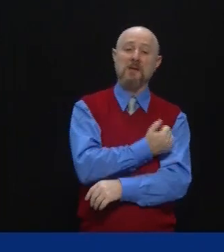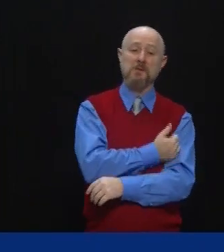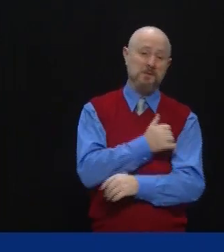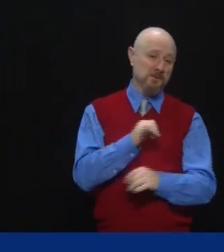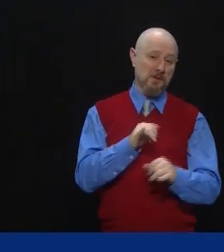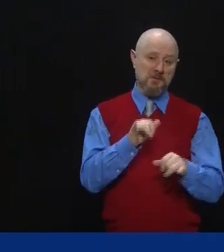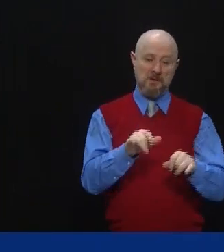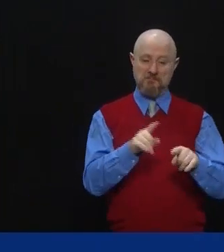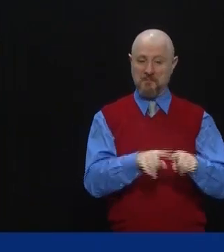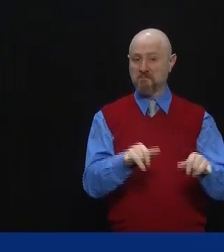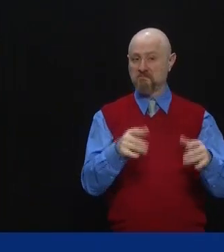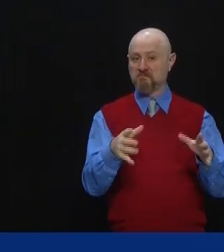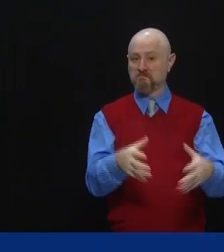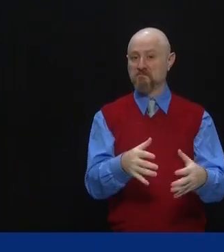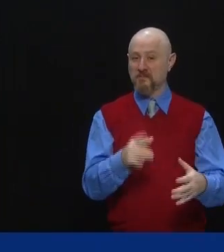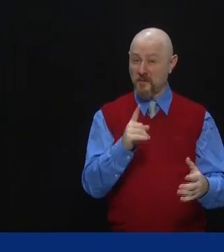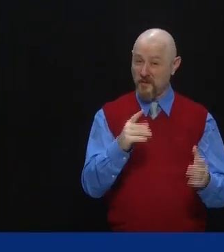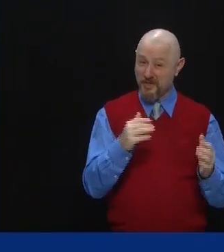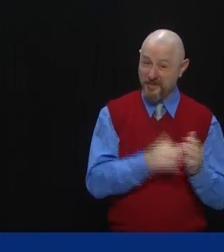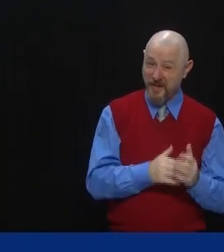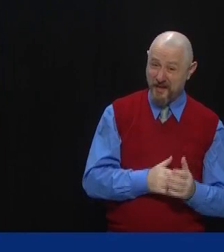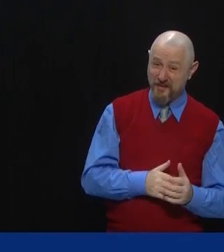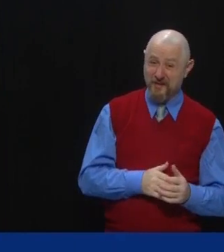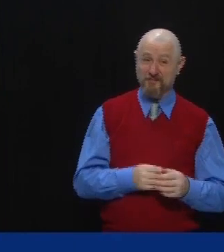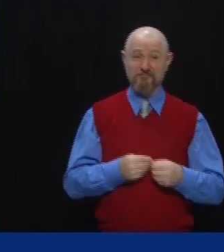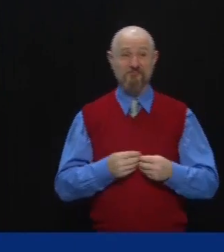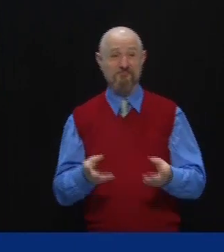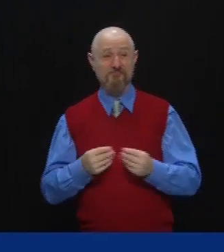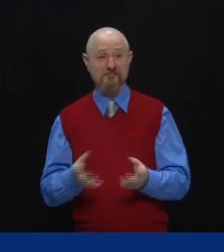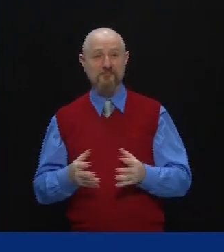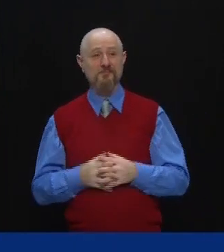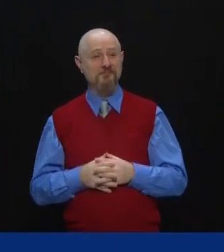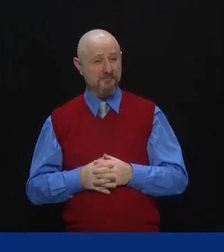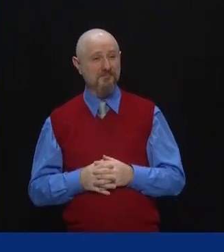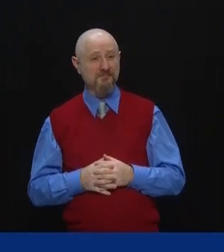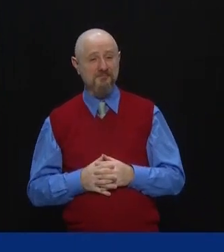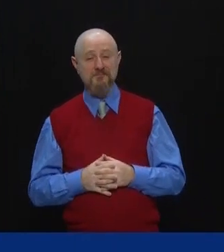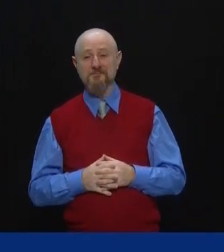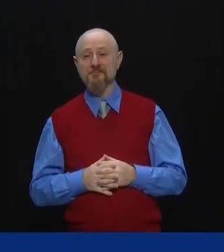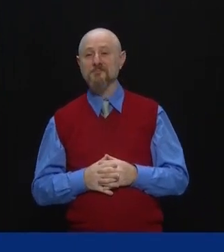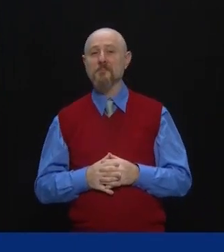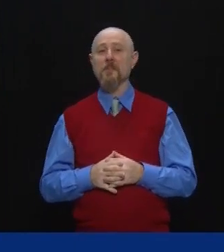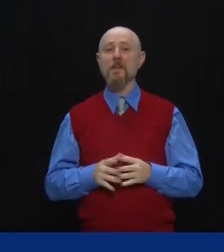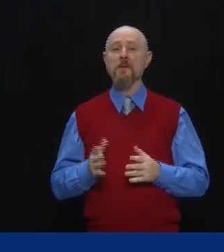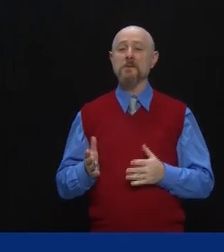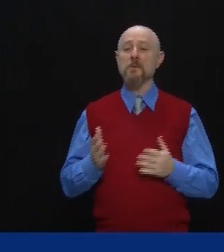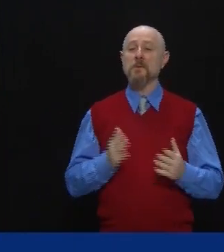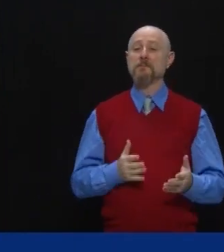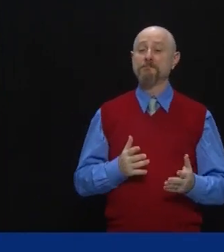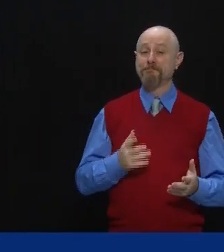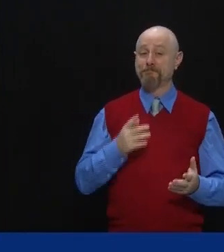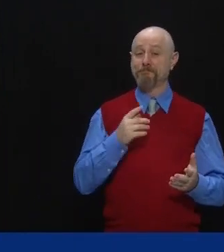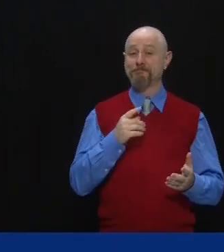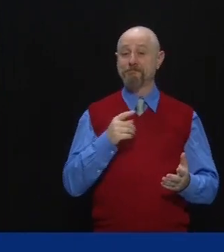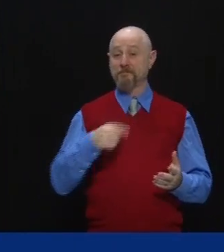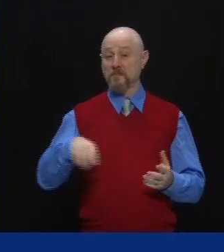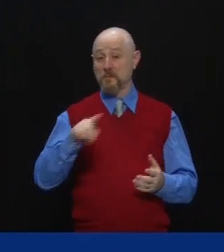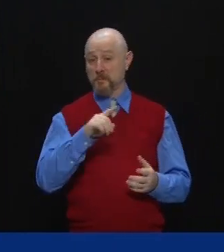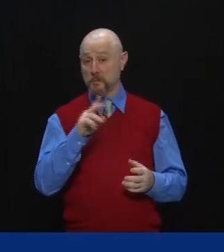PLENTY OF AVAILABLE SPACES. CAPABLE OF HANDLING 1,000, NOT JUST TESTS BUT VACCINATIONS THAT DAY. CONTINUING TO FOCUS ON TESTING SITES AND VACCINATION SITES AS